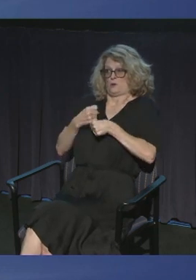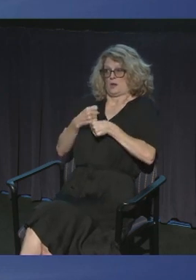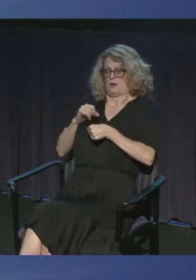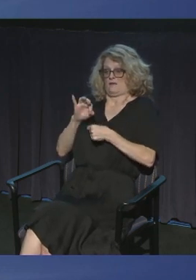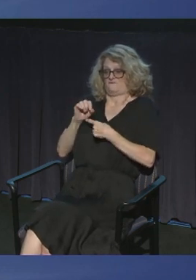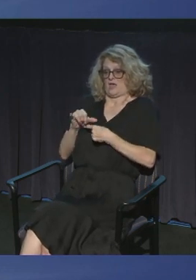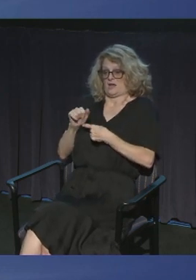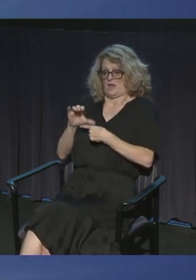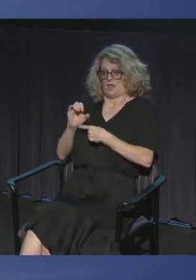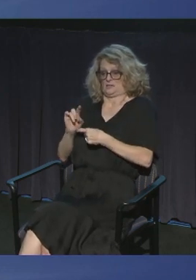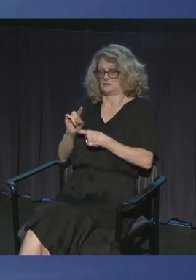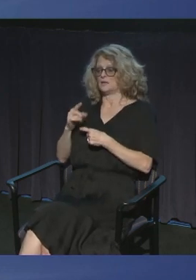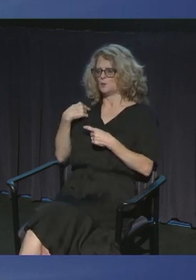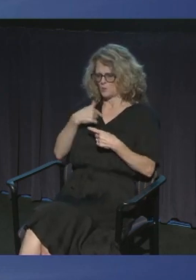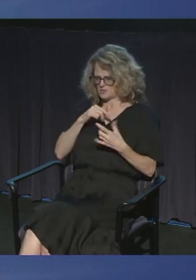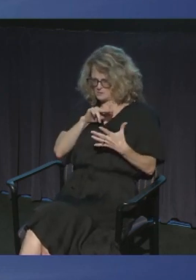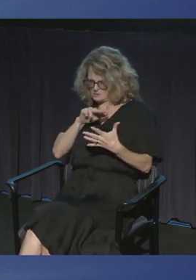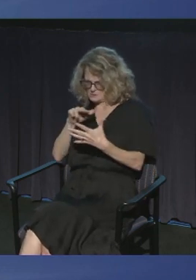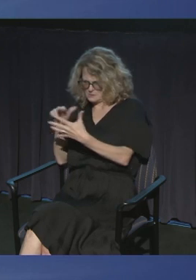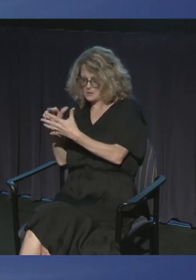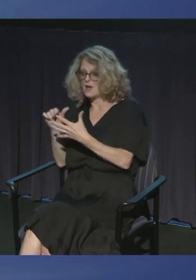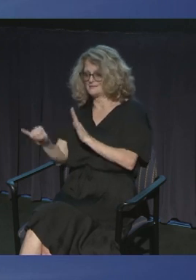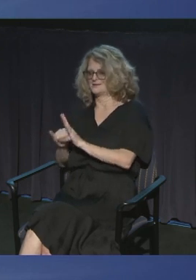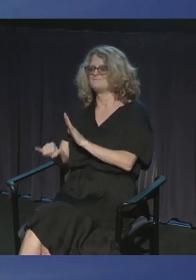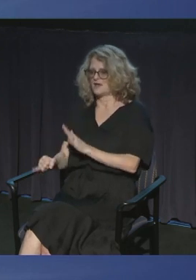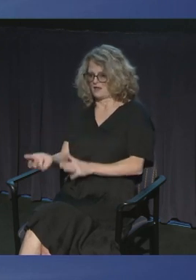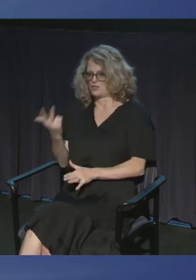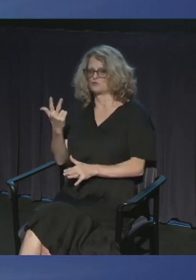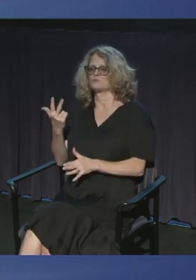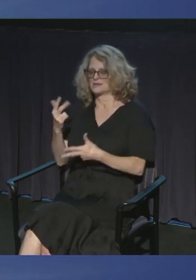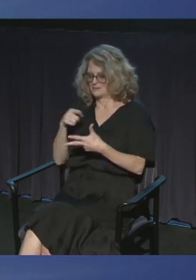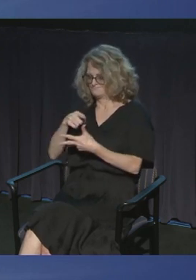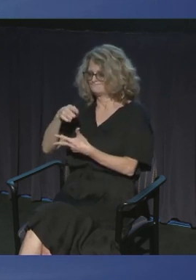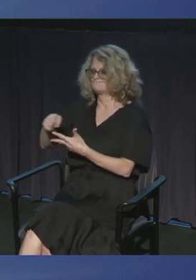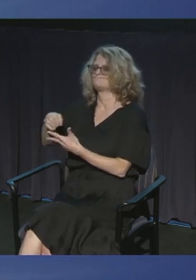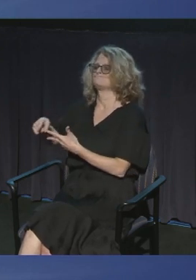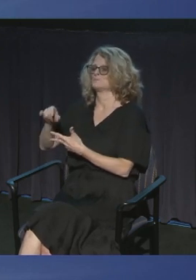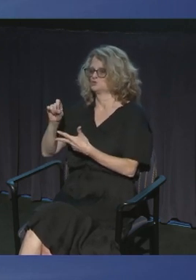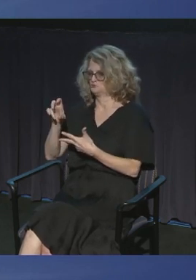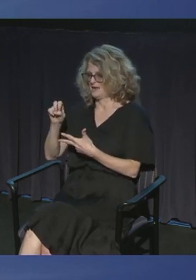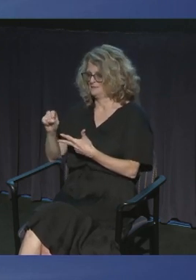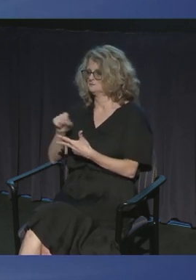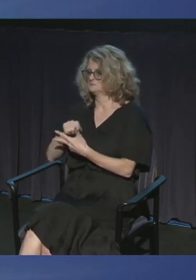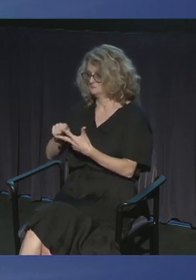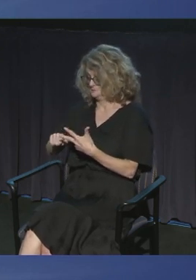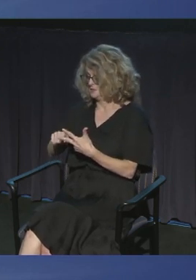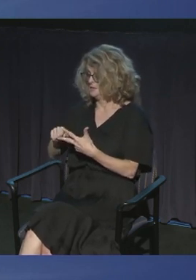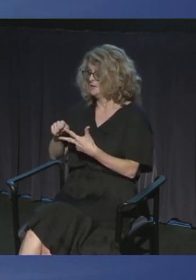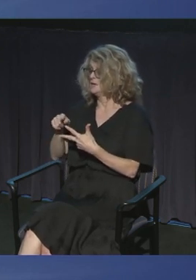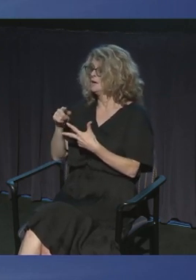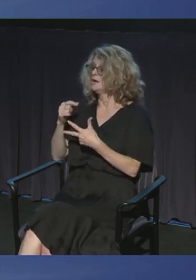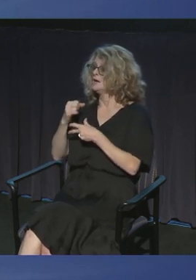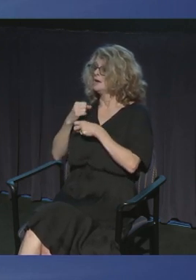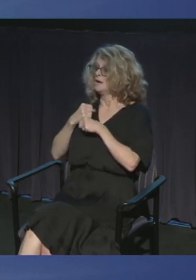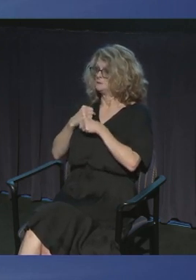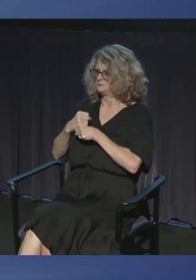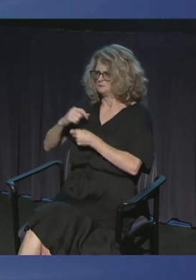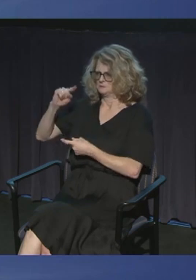IN THE LACHNOSPIRACEAE, WE WERE ABLE TO IDENTIFY THREE STRAINS THAT MADE VERY LOW AMOUNTS OF